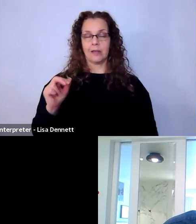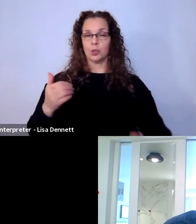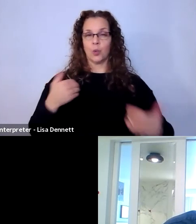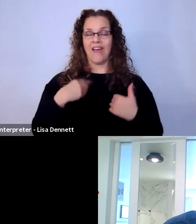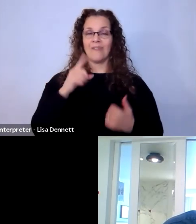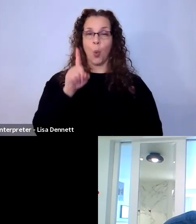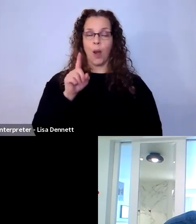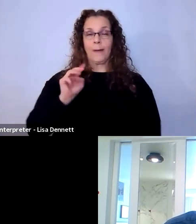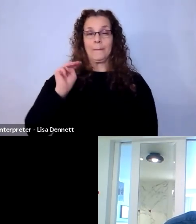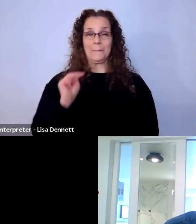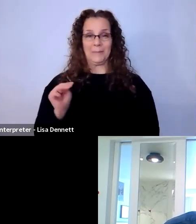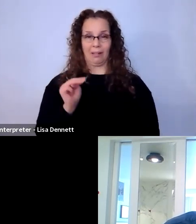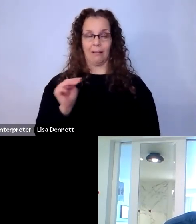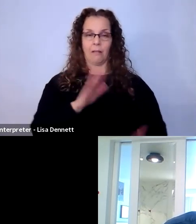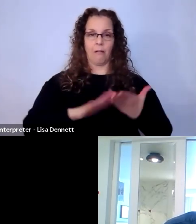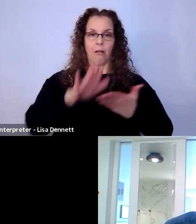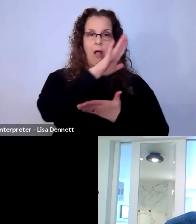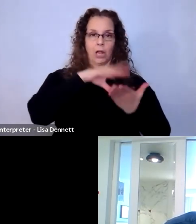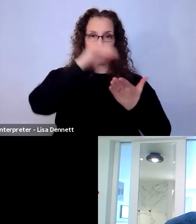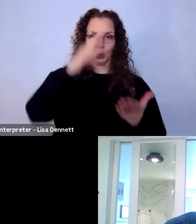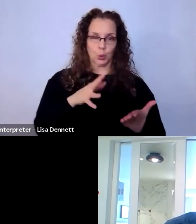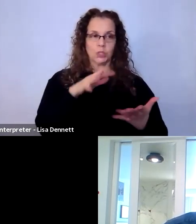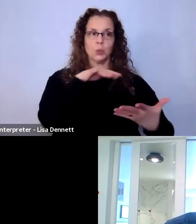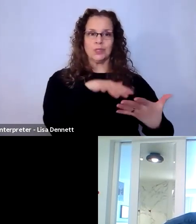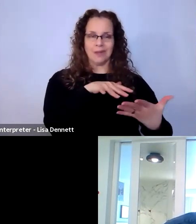who study computer science, engineering design or related.